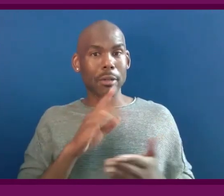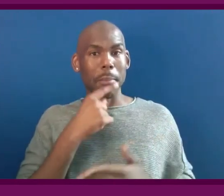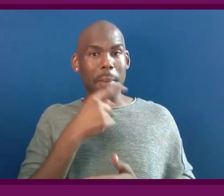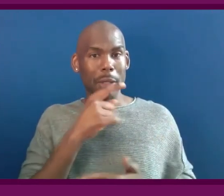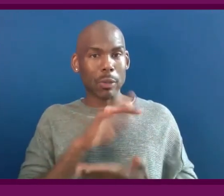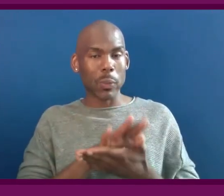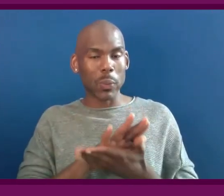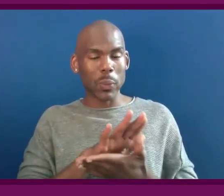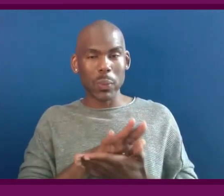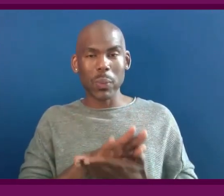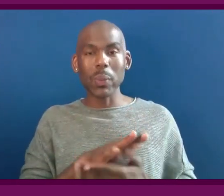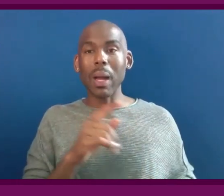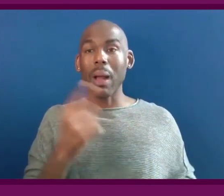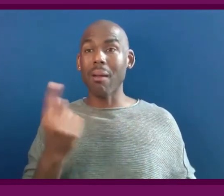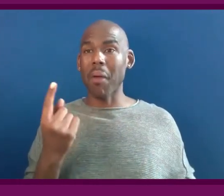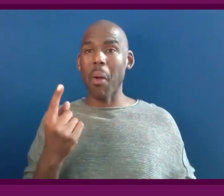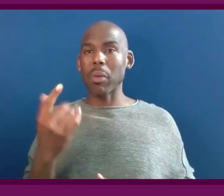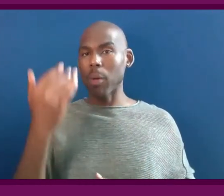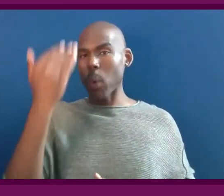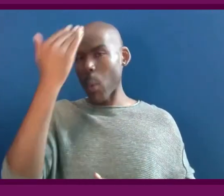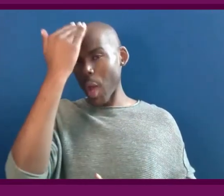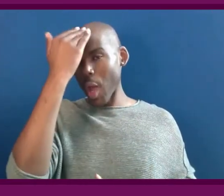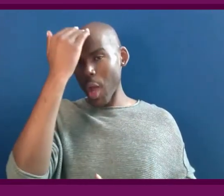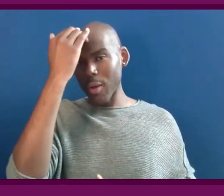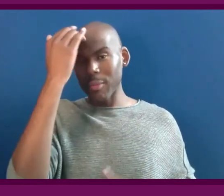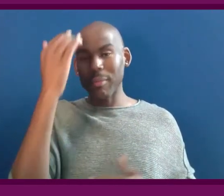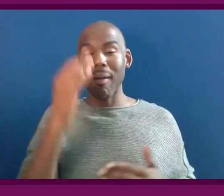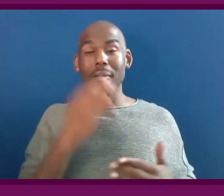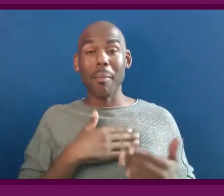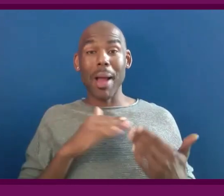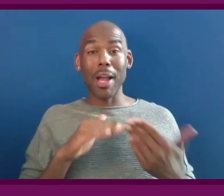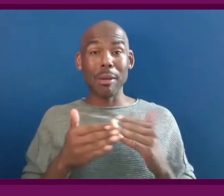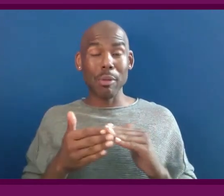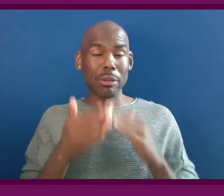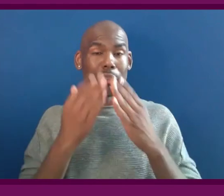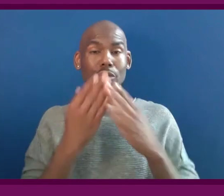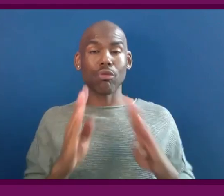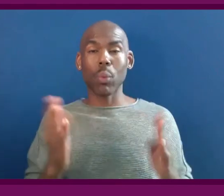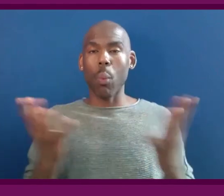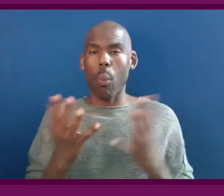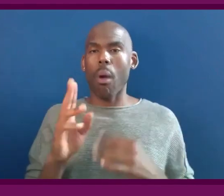So I have always been aware just about in my community, in general, what unconscious